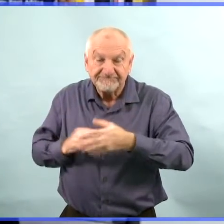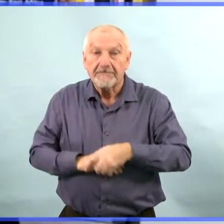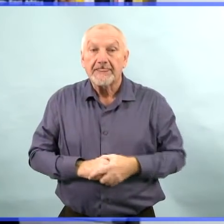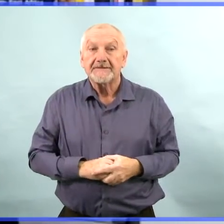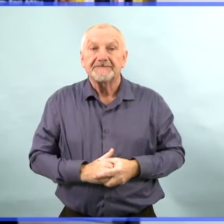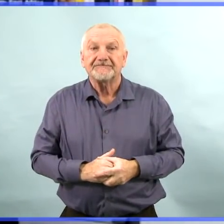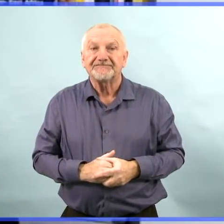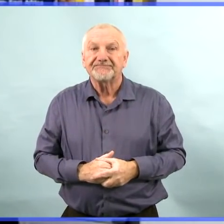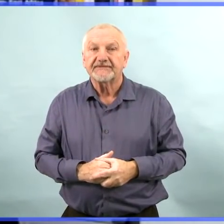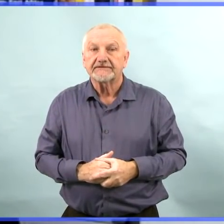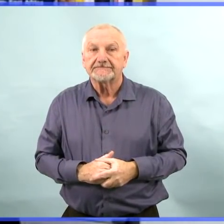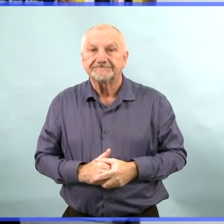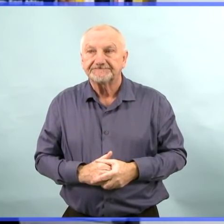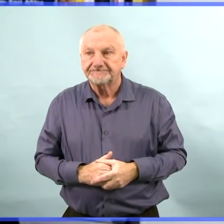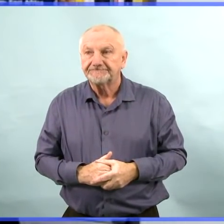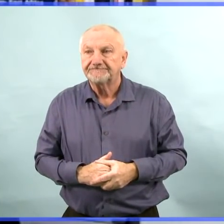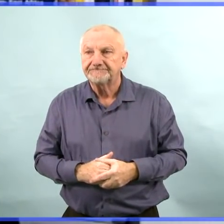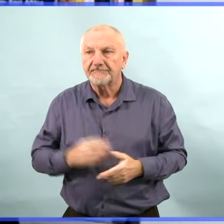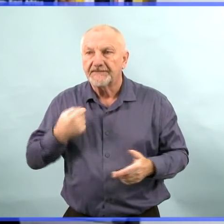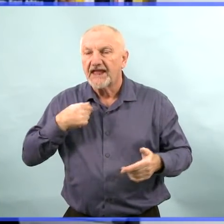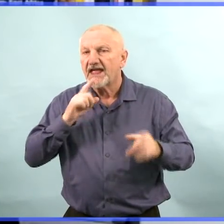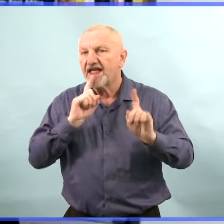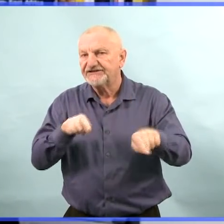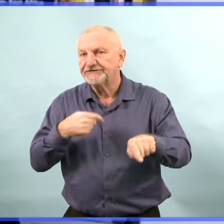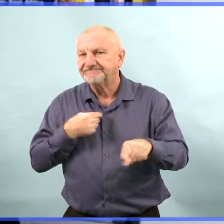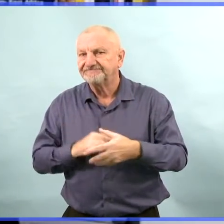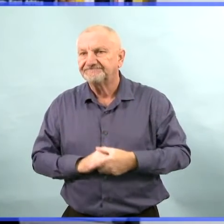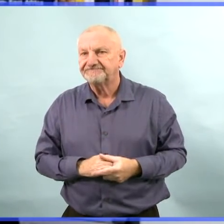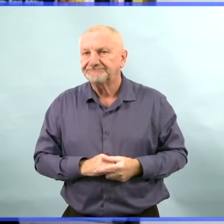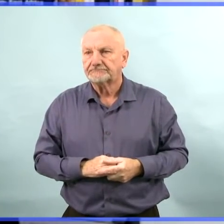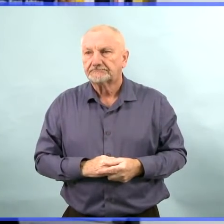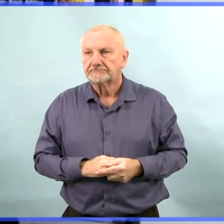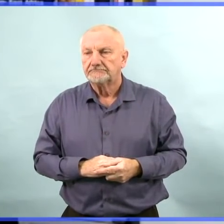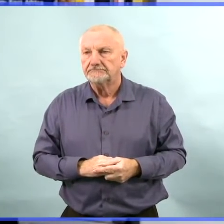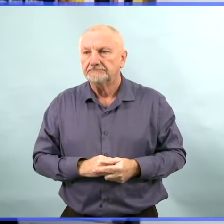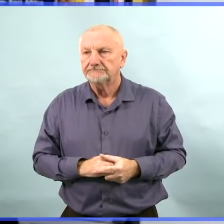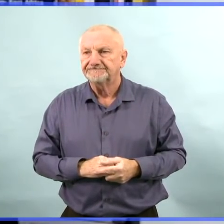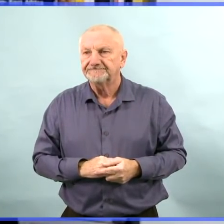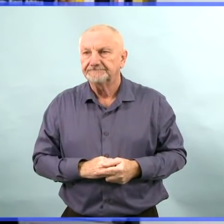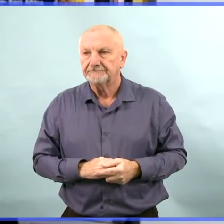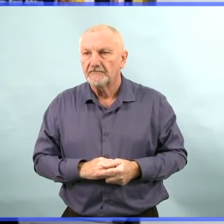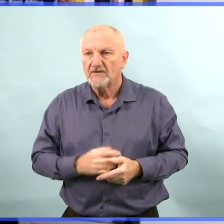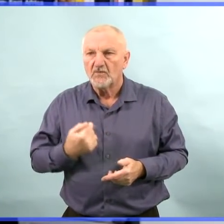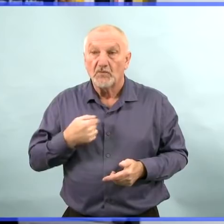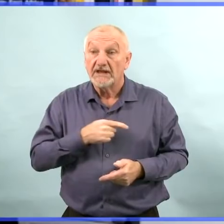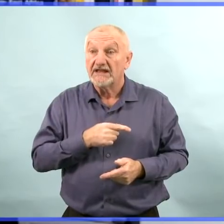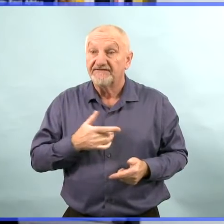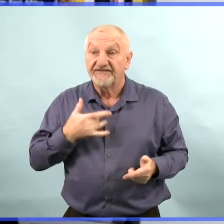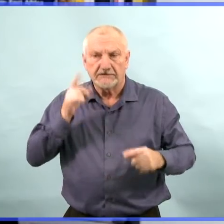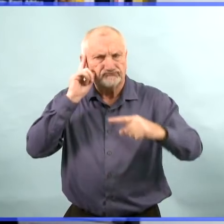yeah maybe i can take that question um you know we are very optimistic about how well